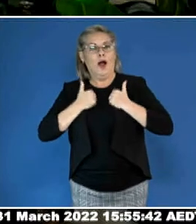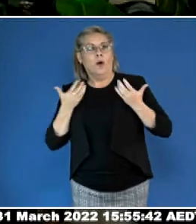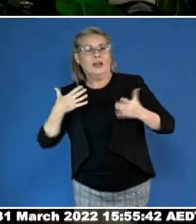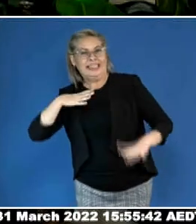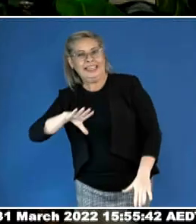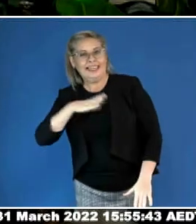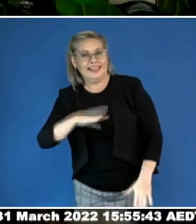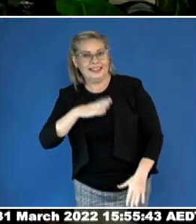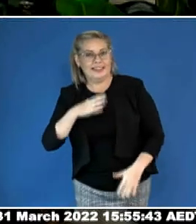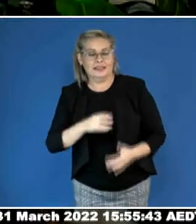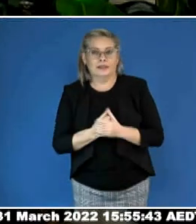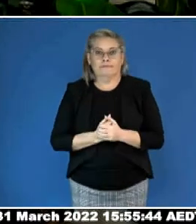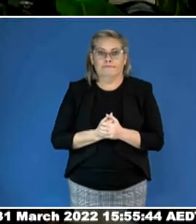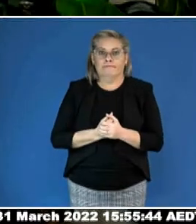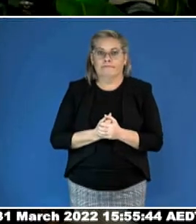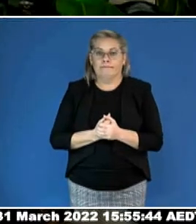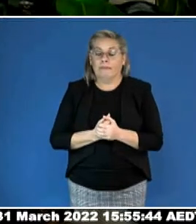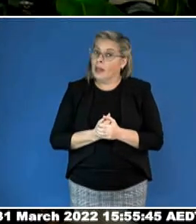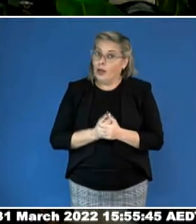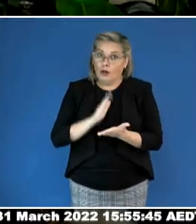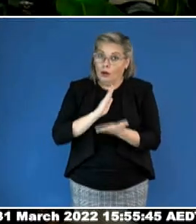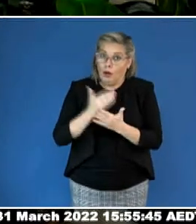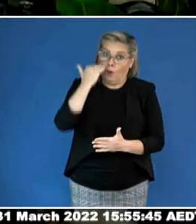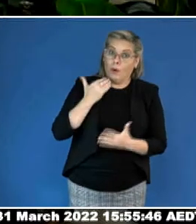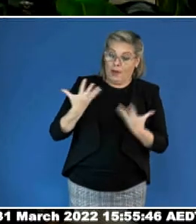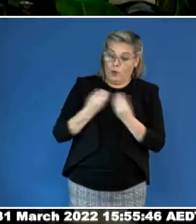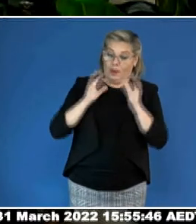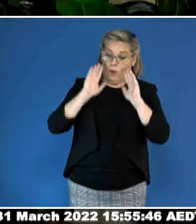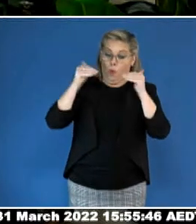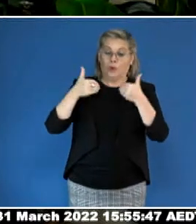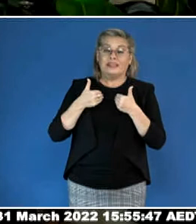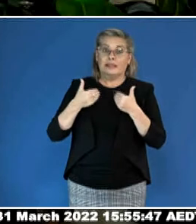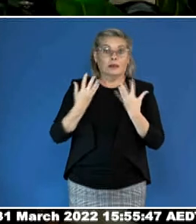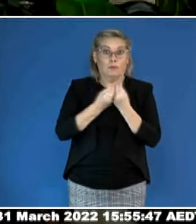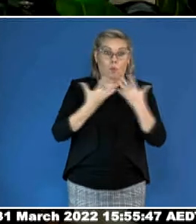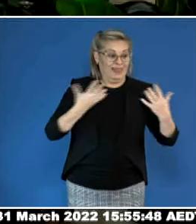It is dangerous to be an autistic woman who does not have access to her community, who